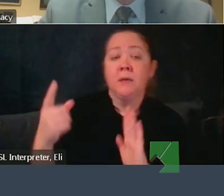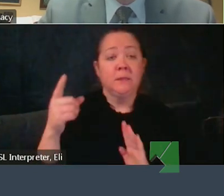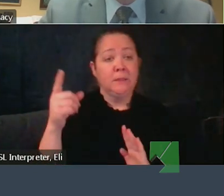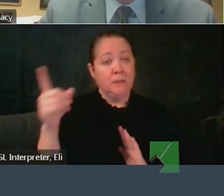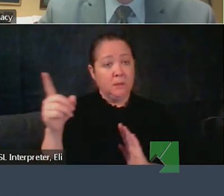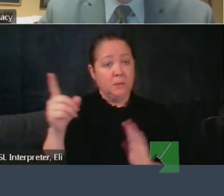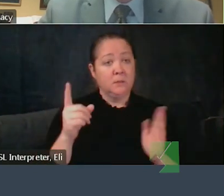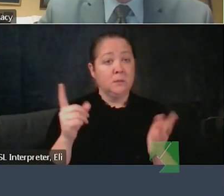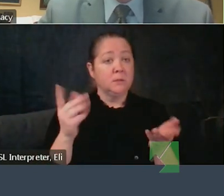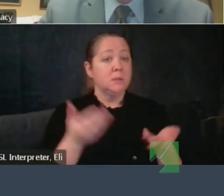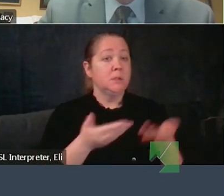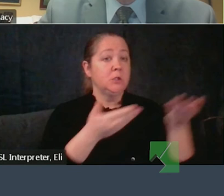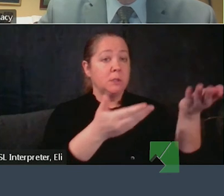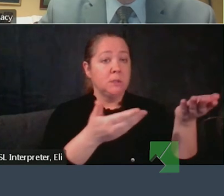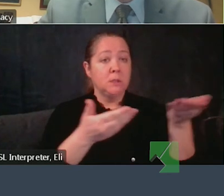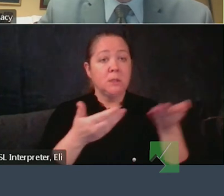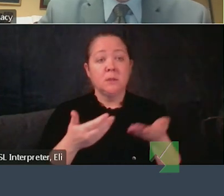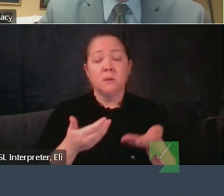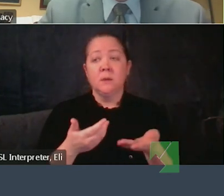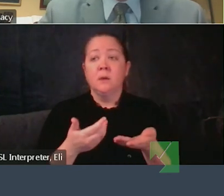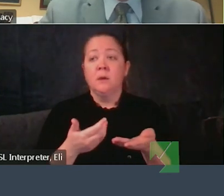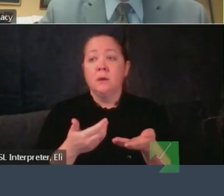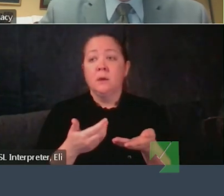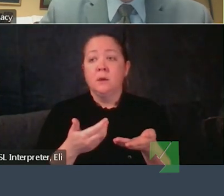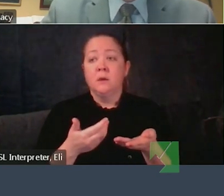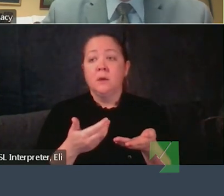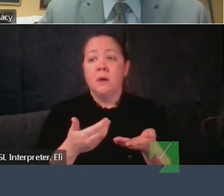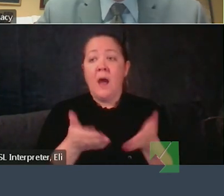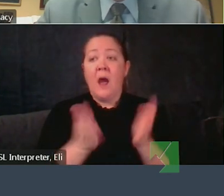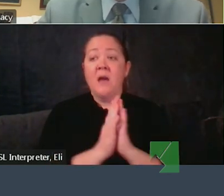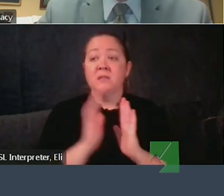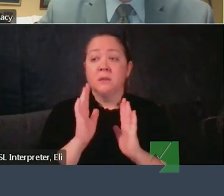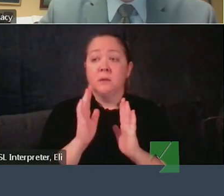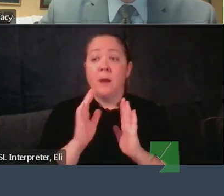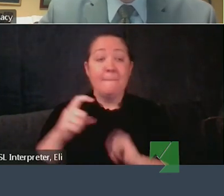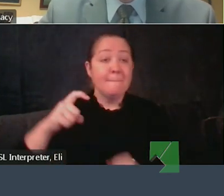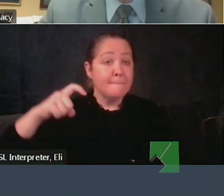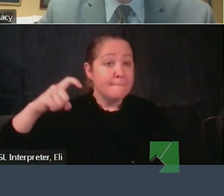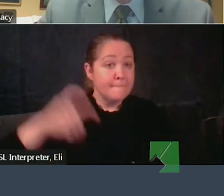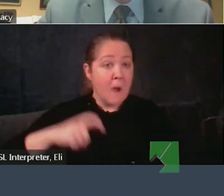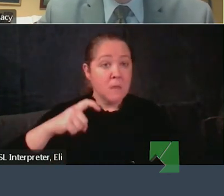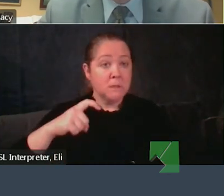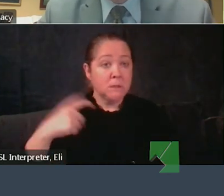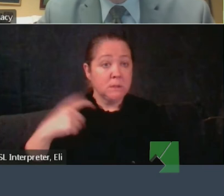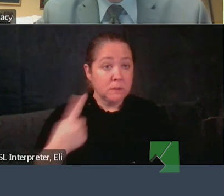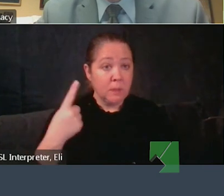online, whether there's someone who must testify today, in which case we would ask permission to do so.